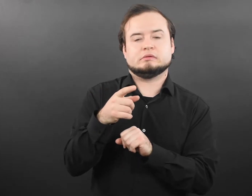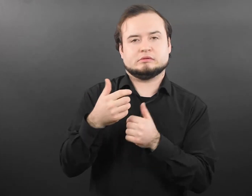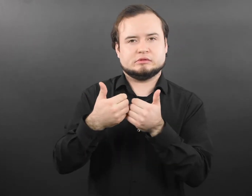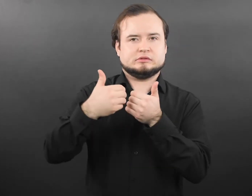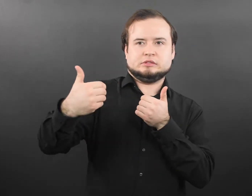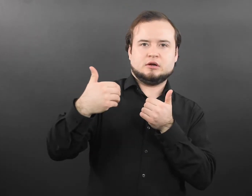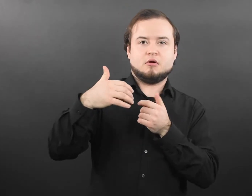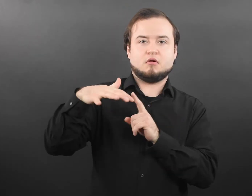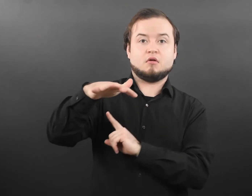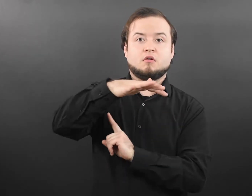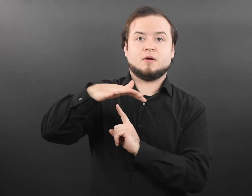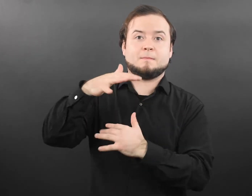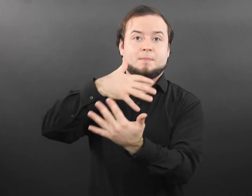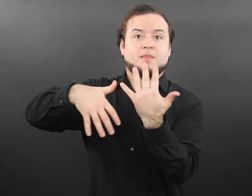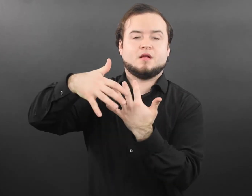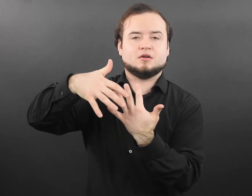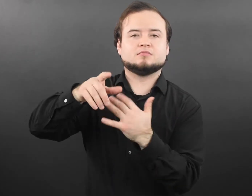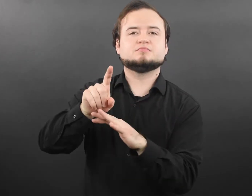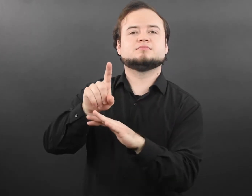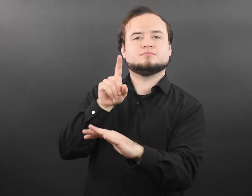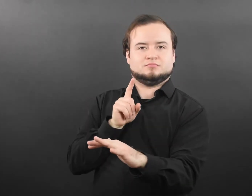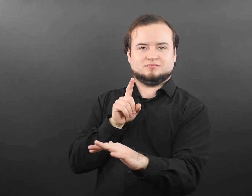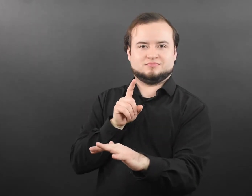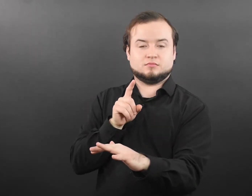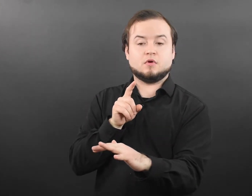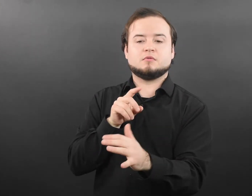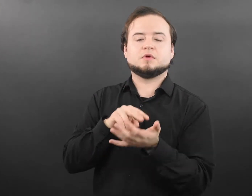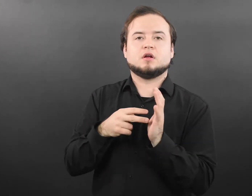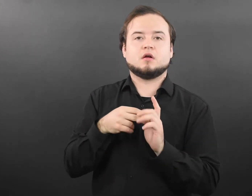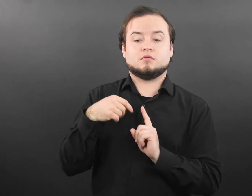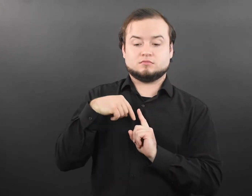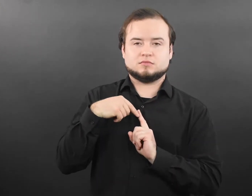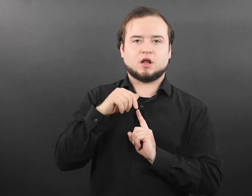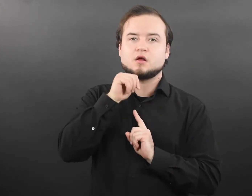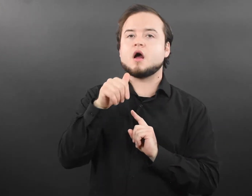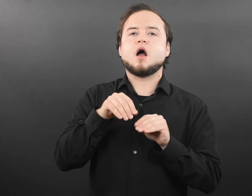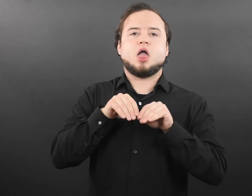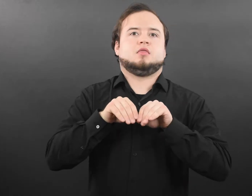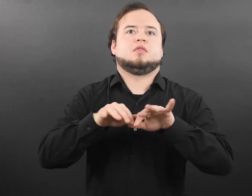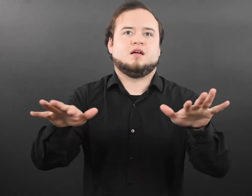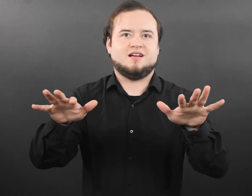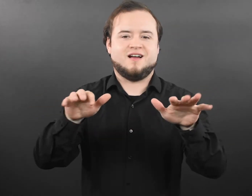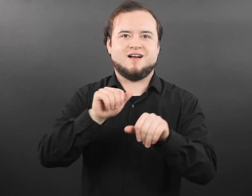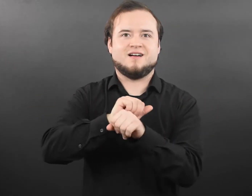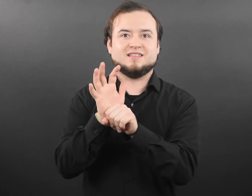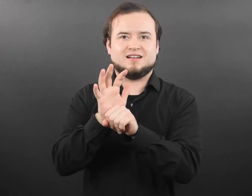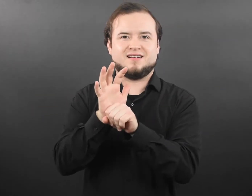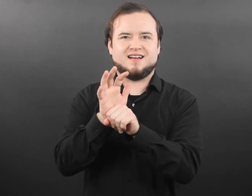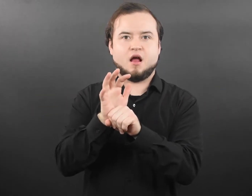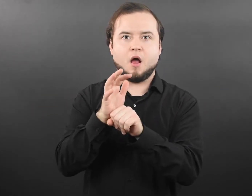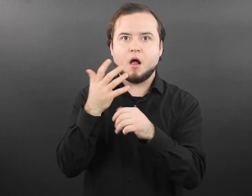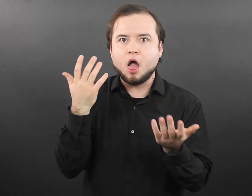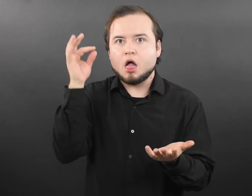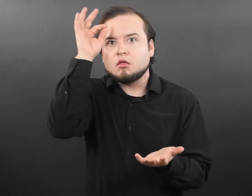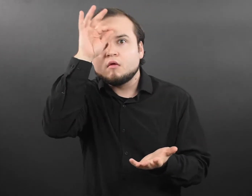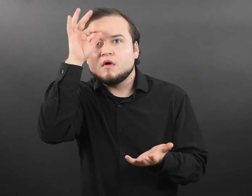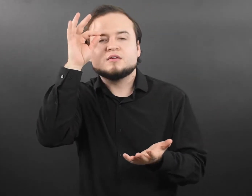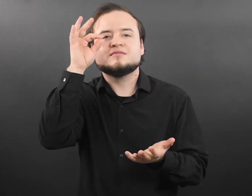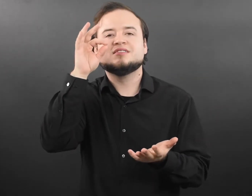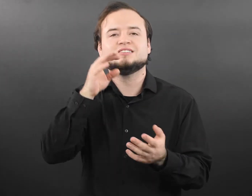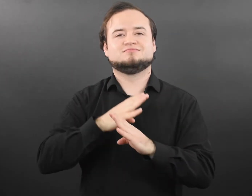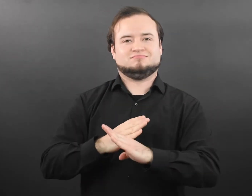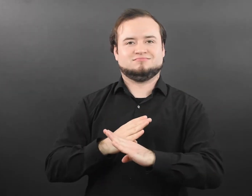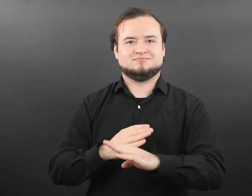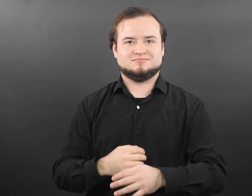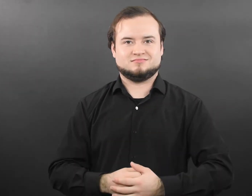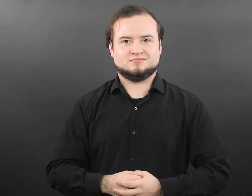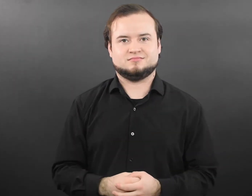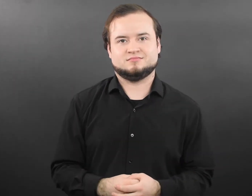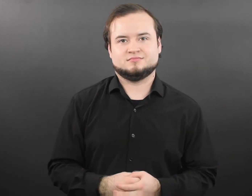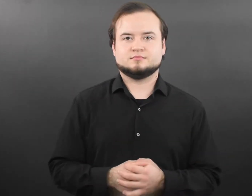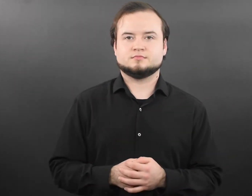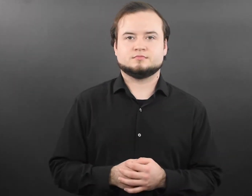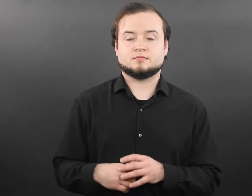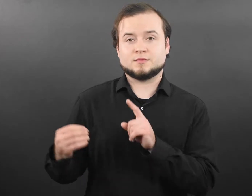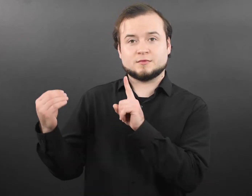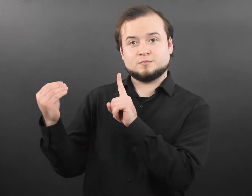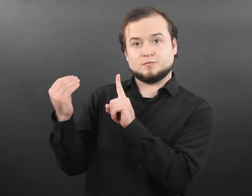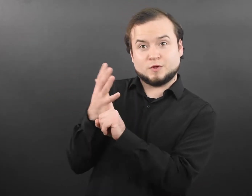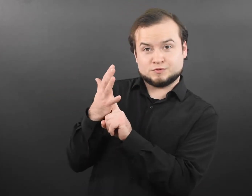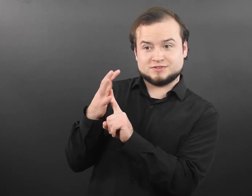the virus without knowing it.